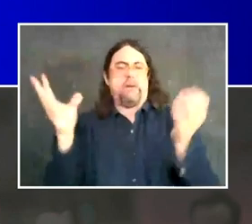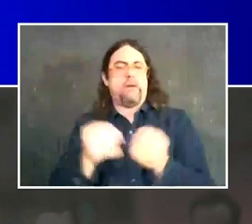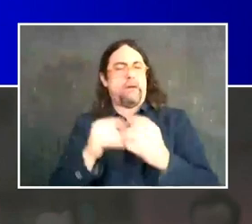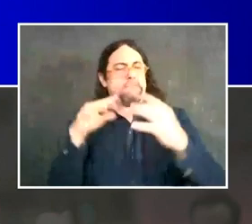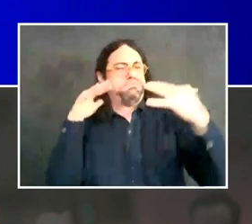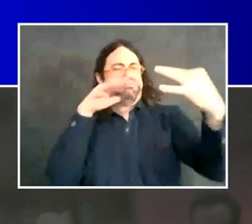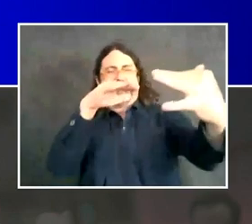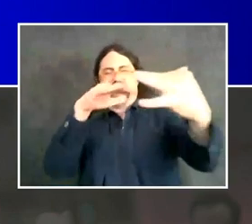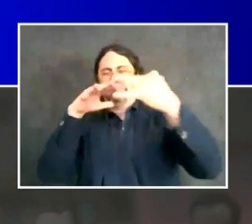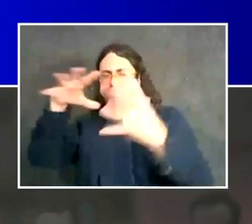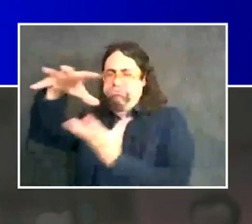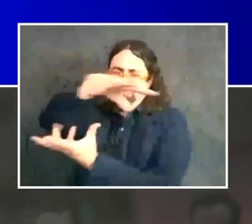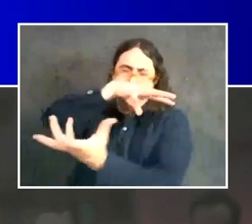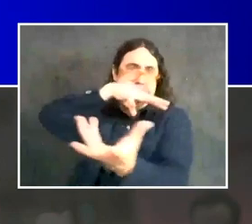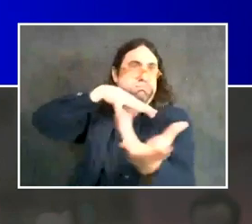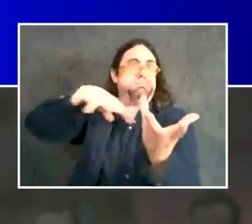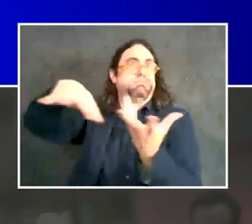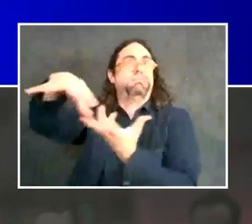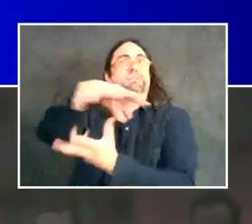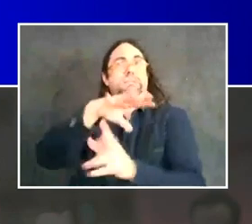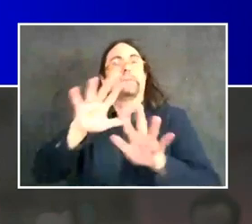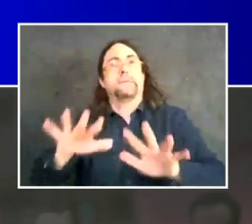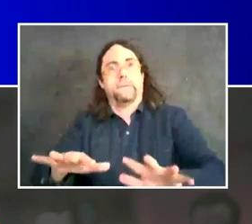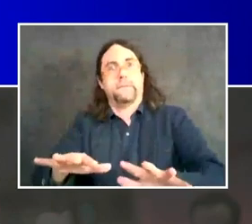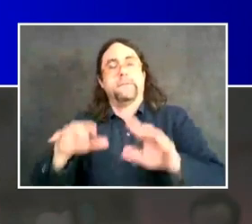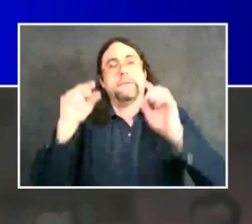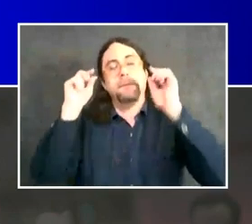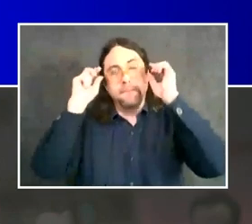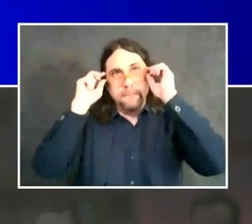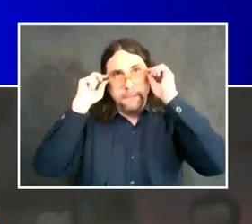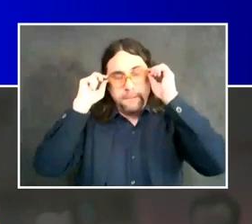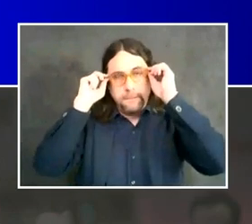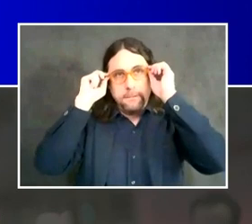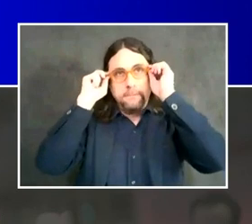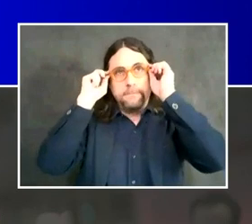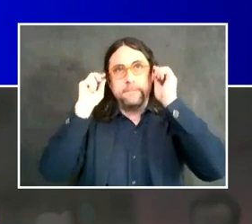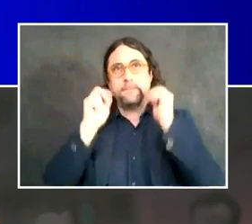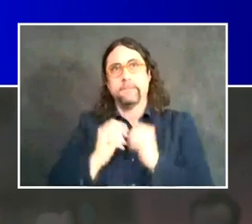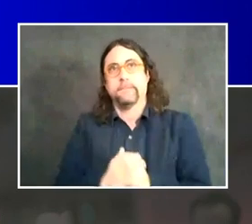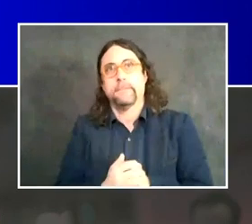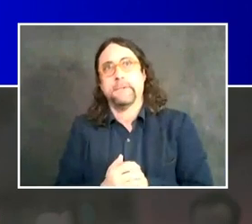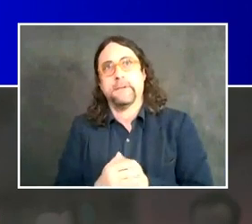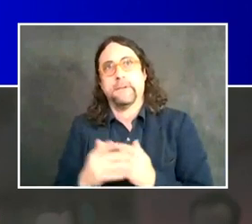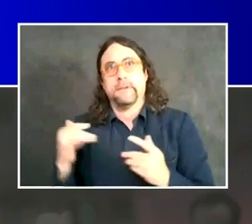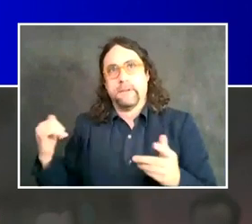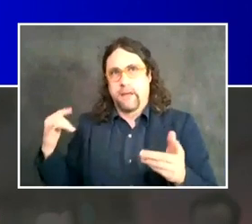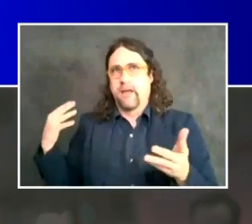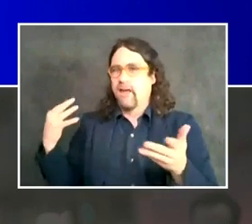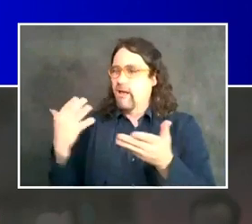IT MEANS FOR THEIR OWN HEALTH AND WHAT IT MAY MEAN FOR THEIR